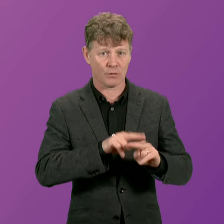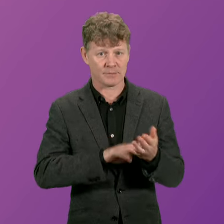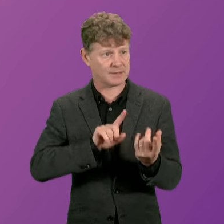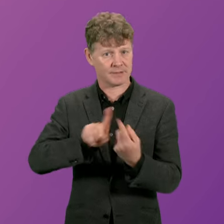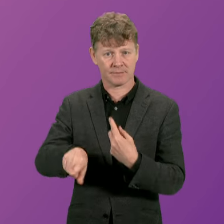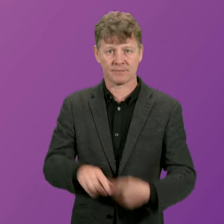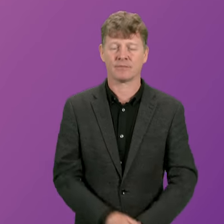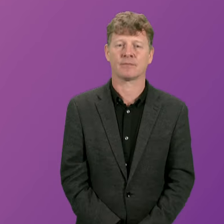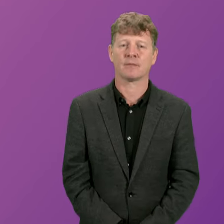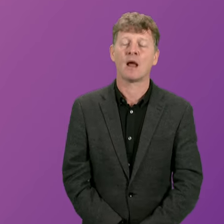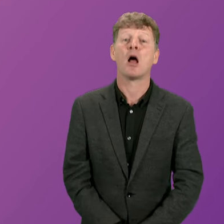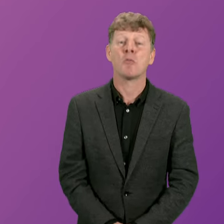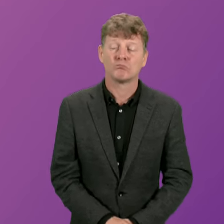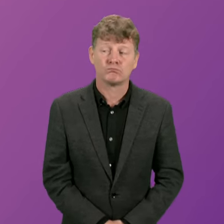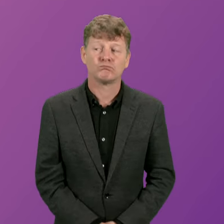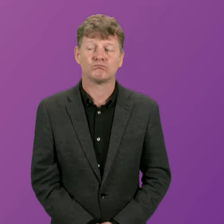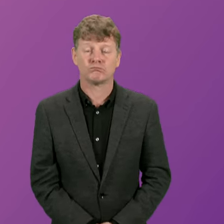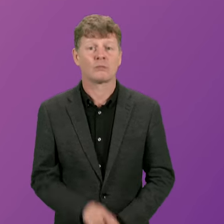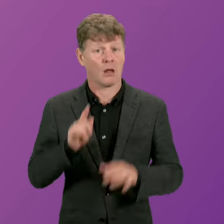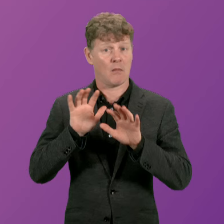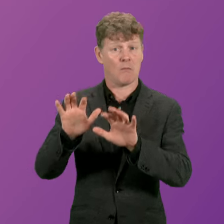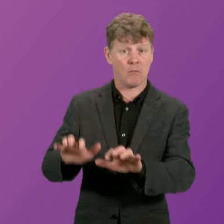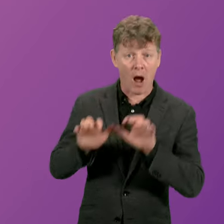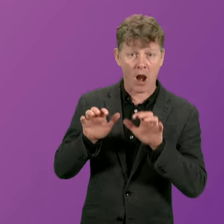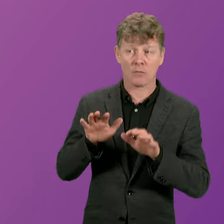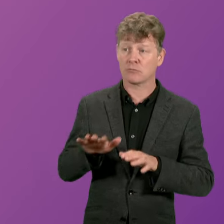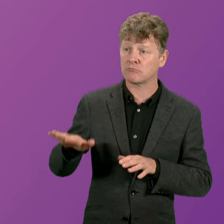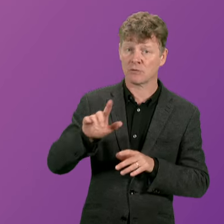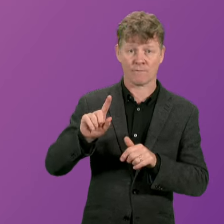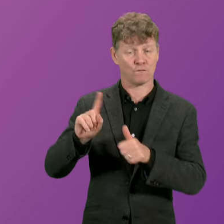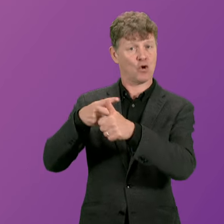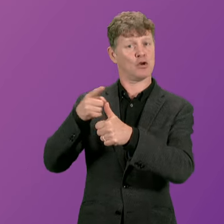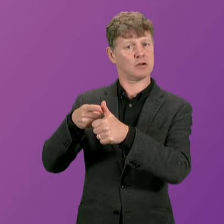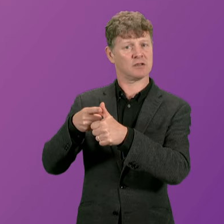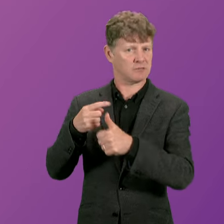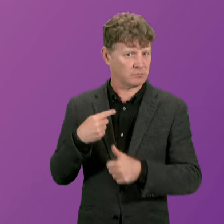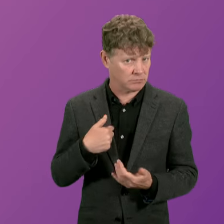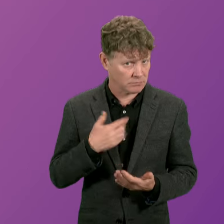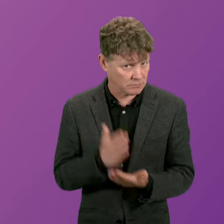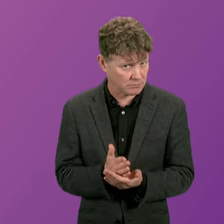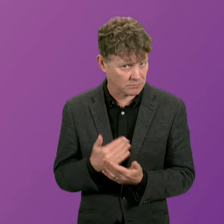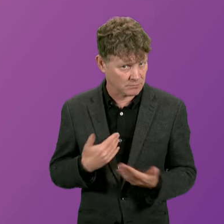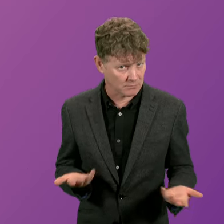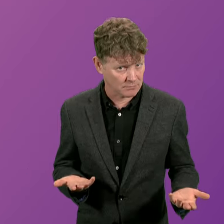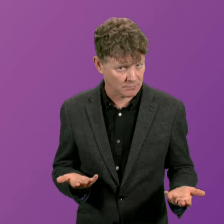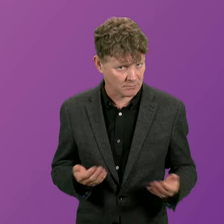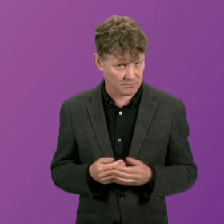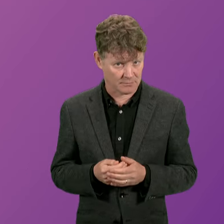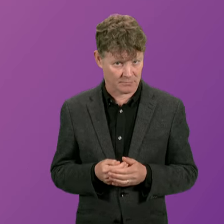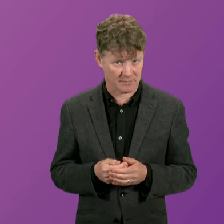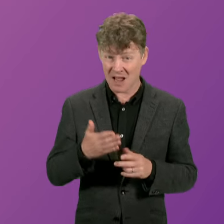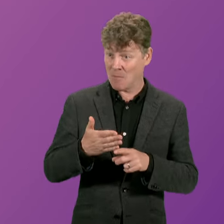I am interested in putting Parliament first. That is why, before any of this kicked off, I wrote on